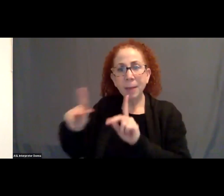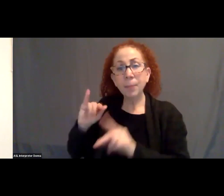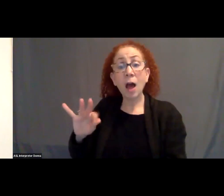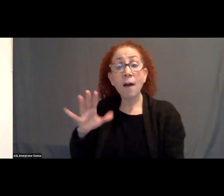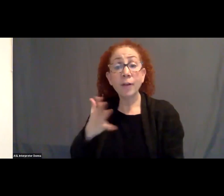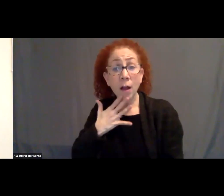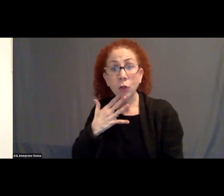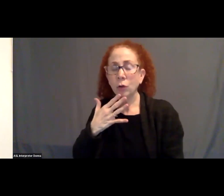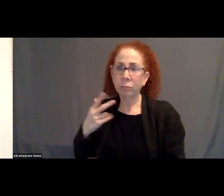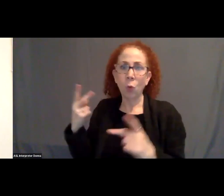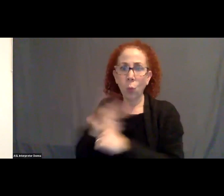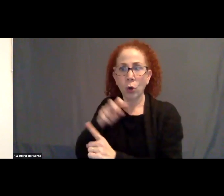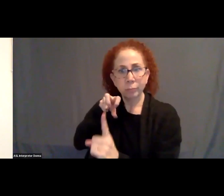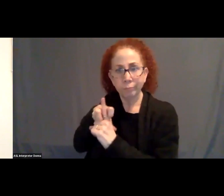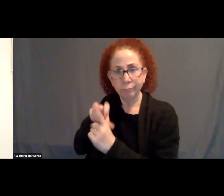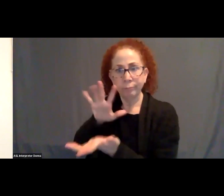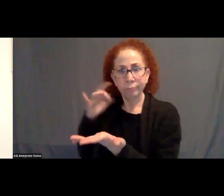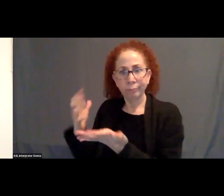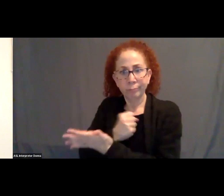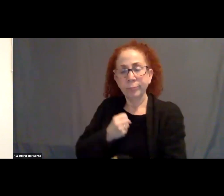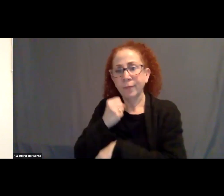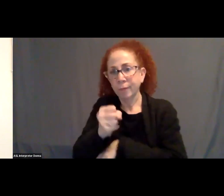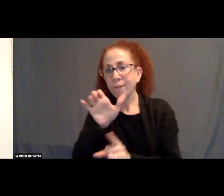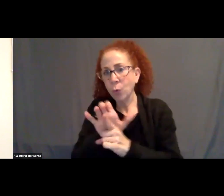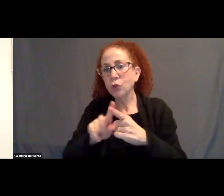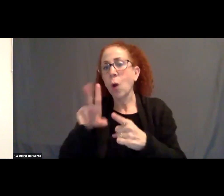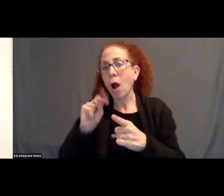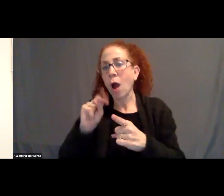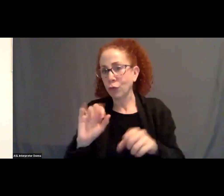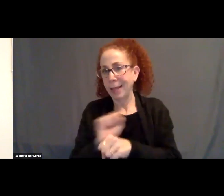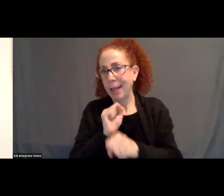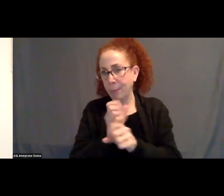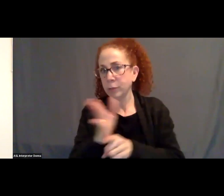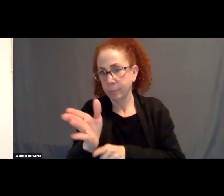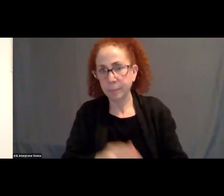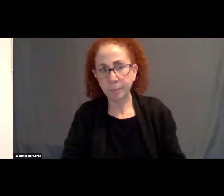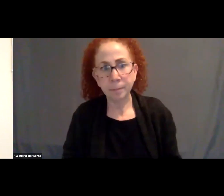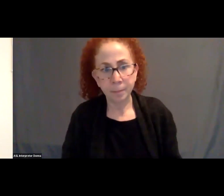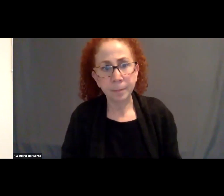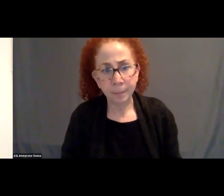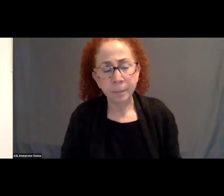vulnerable to being pressed into unfree labor situations.